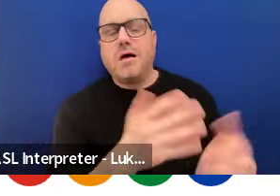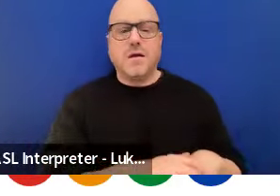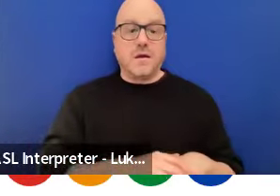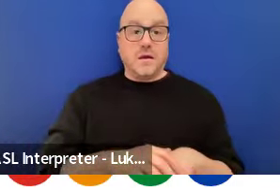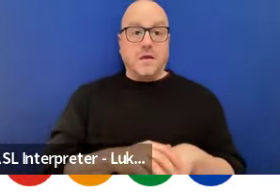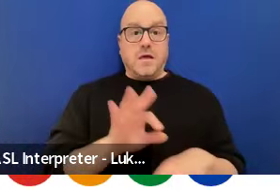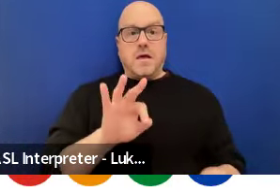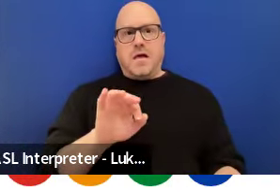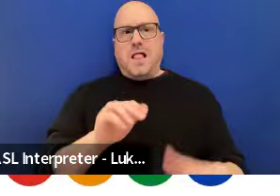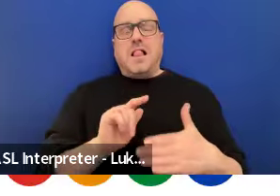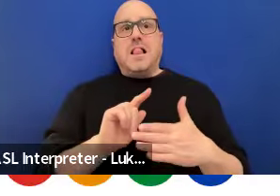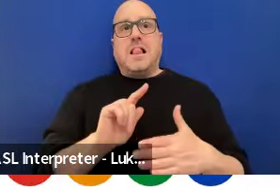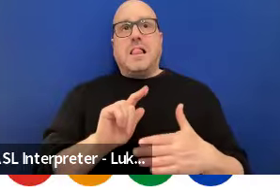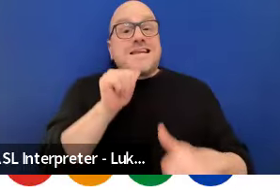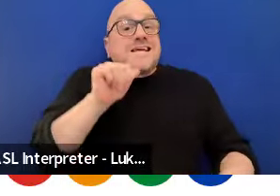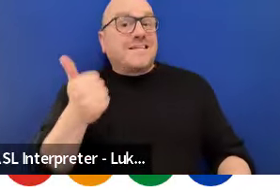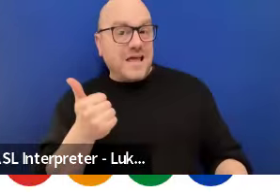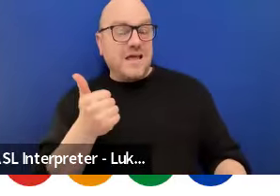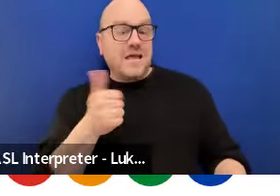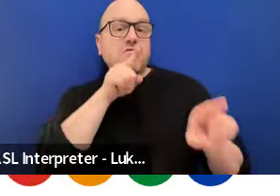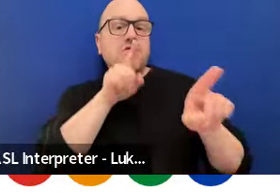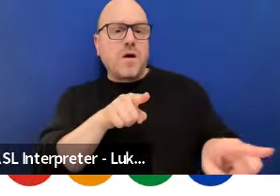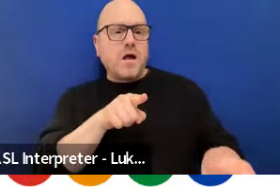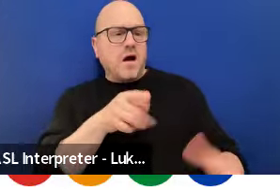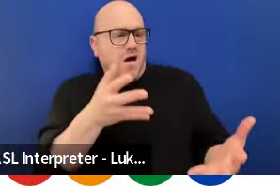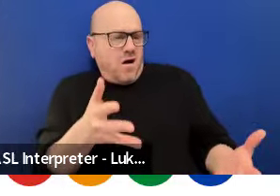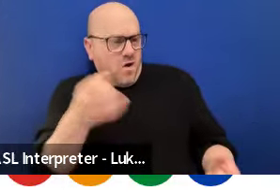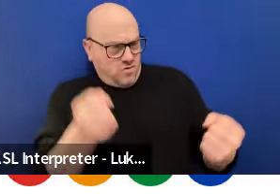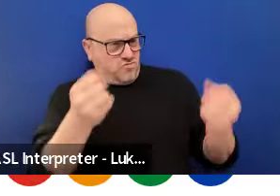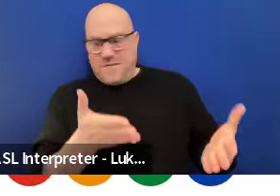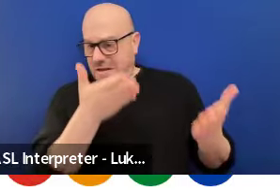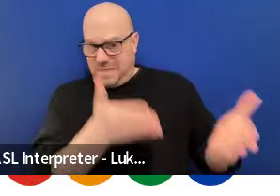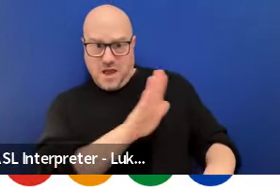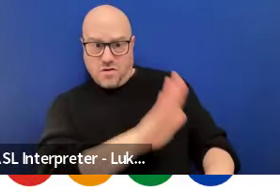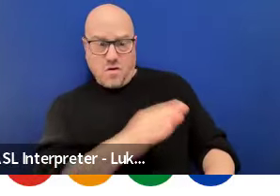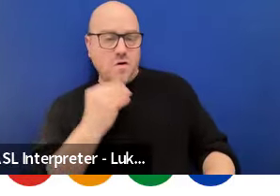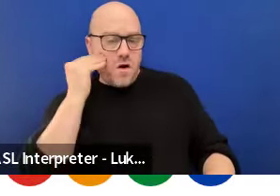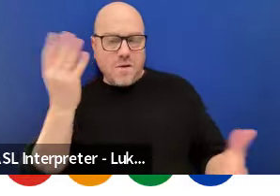WE CAN'T DO ANYTHING. ON THE 13TH, I GOT A RESPONSE SAYING...